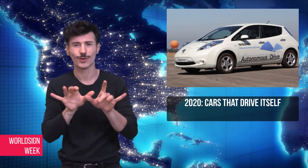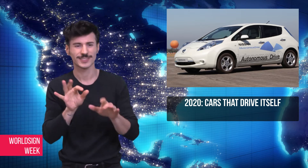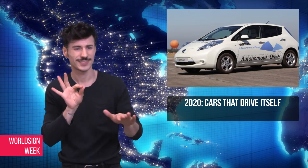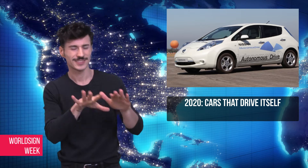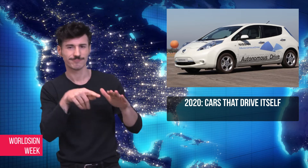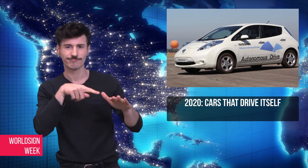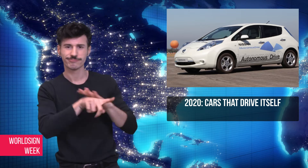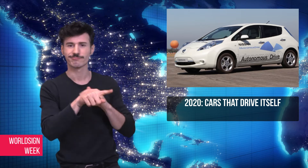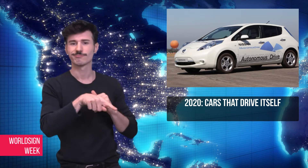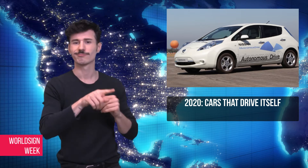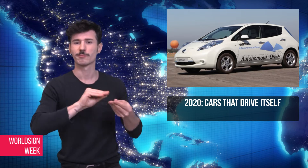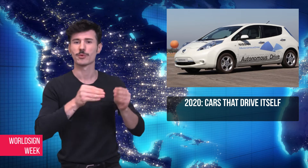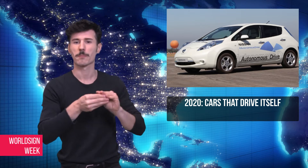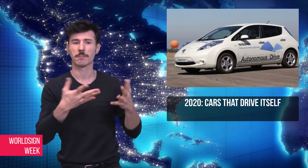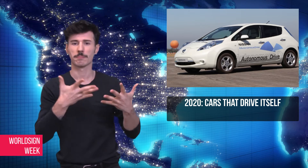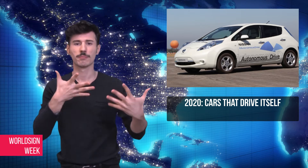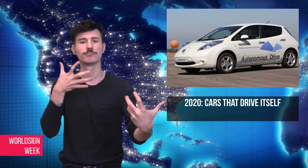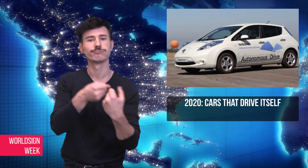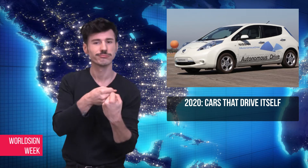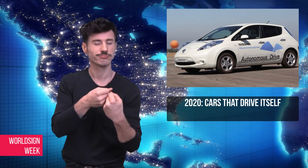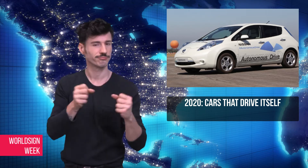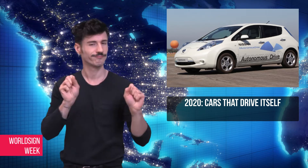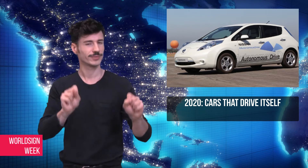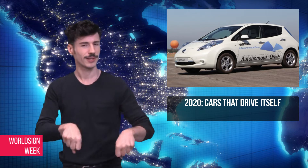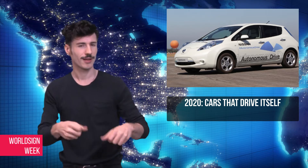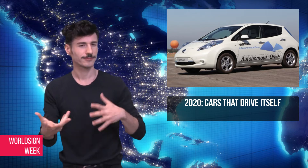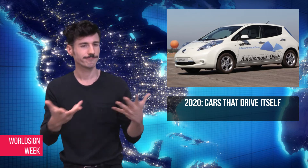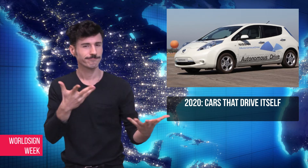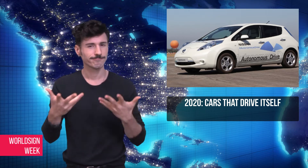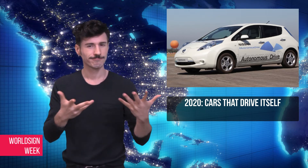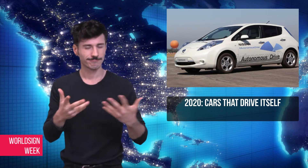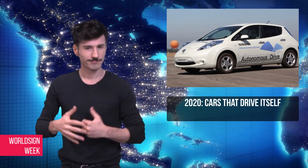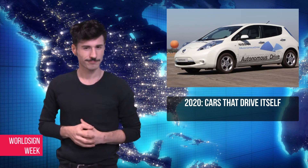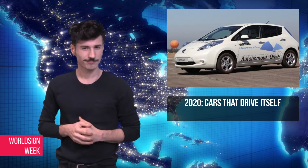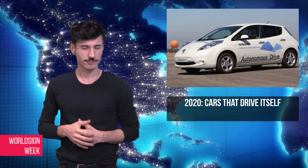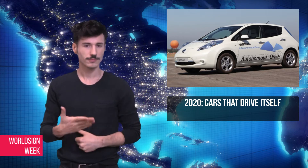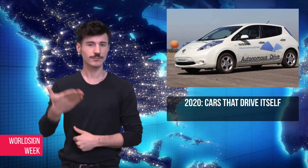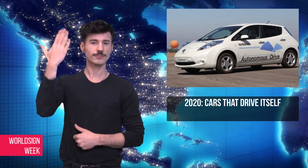on computers could possibly be hacked in, putting